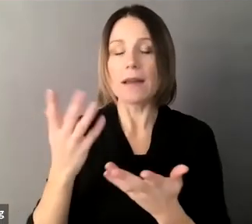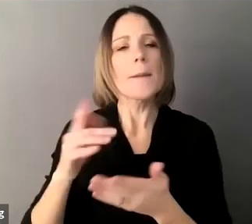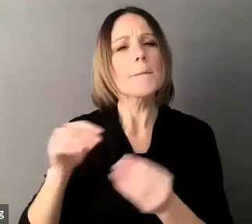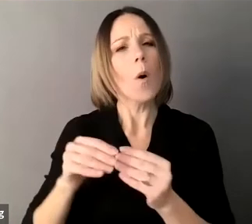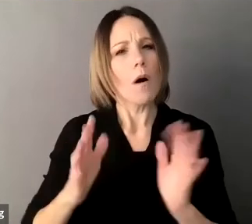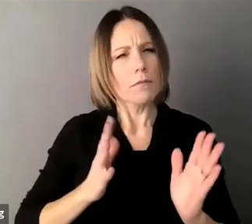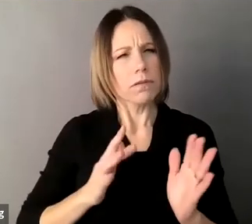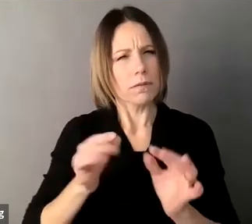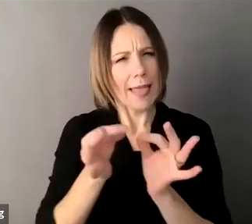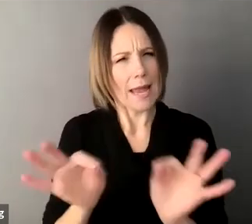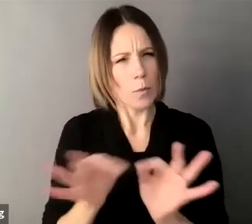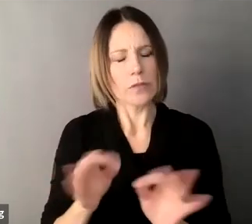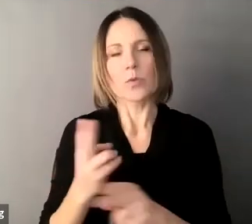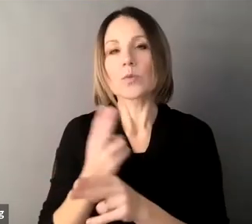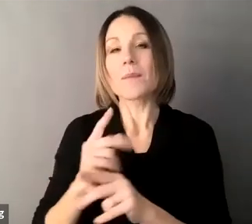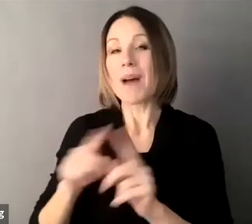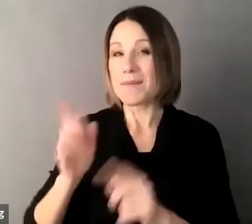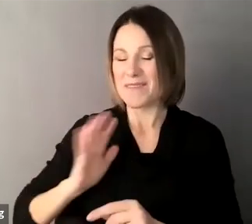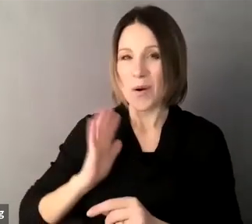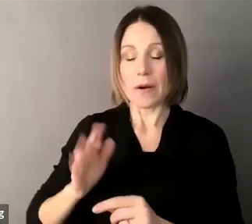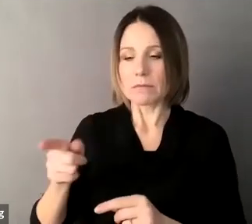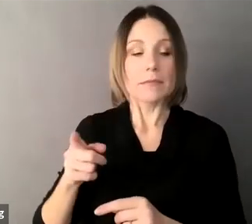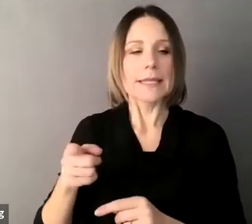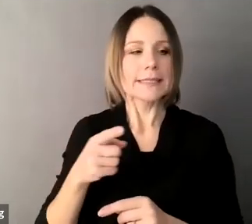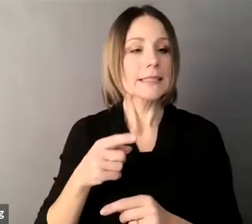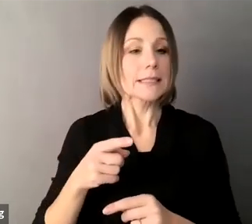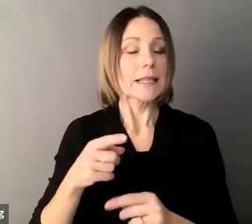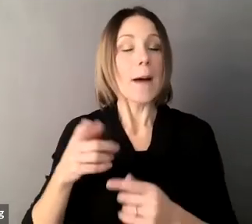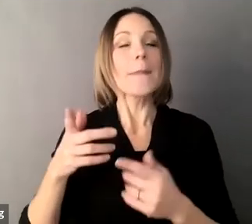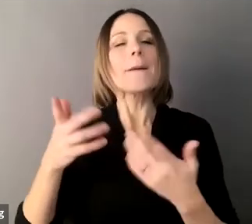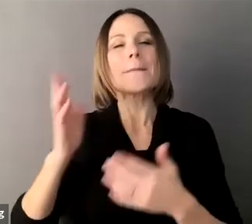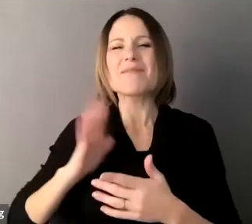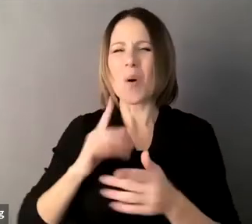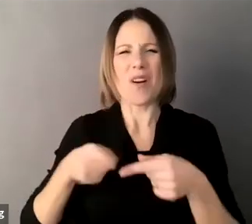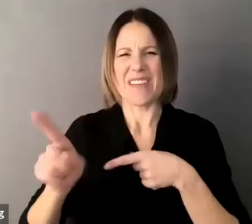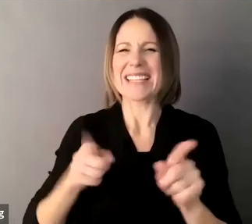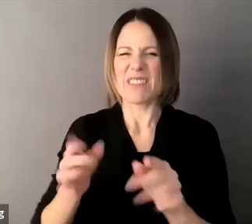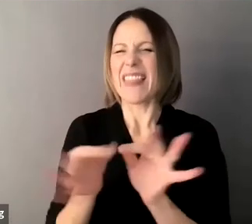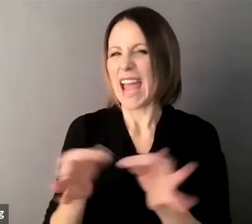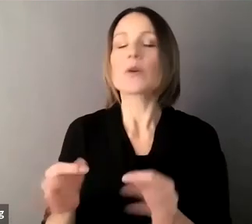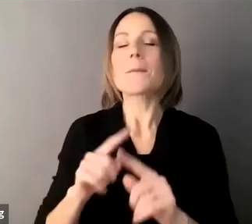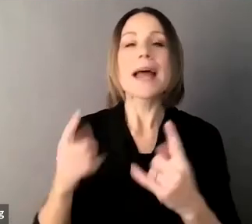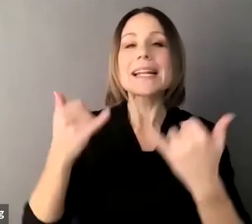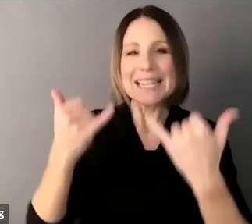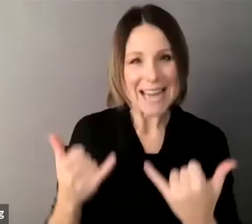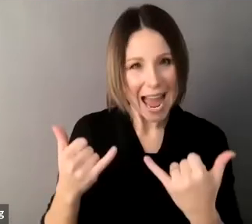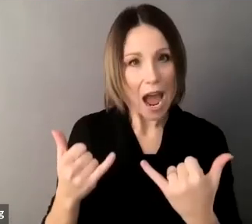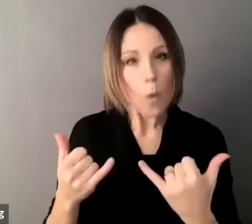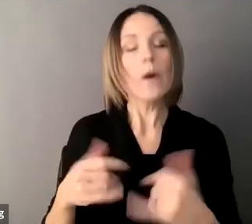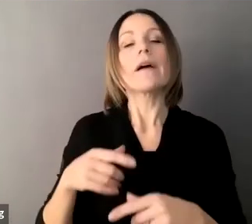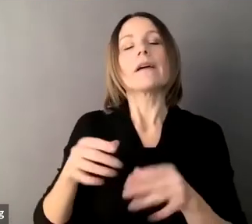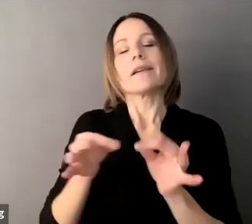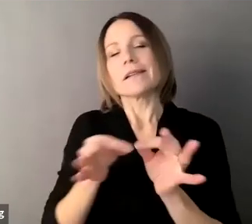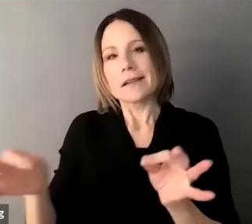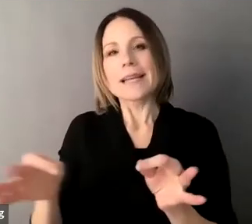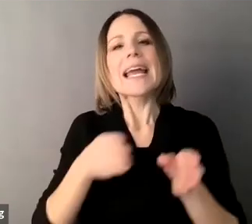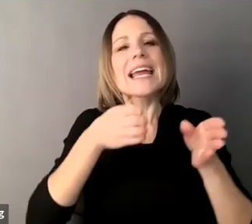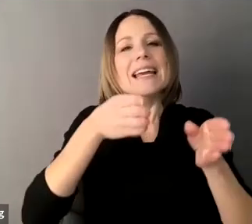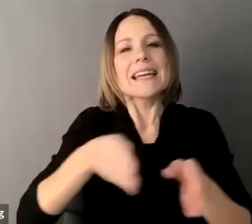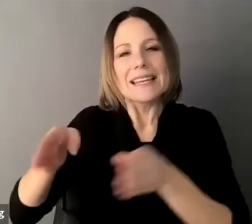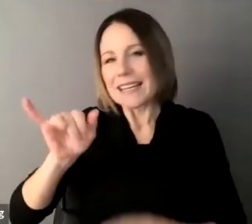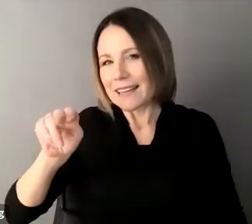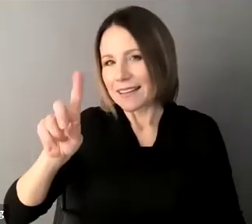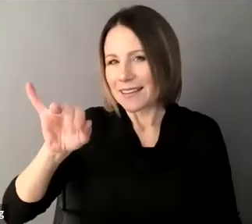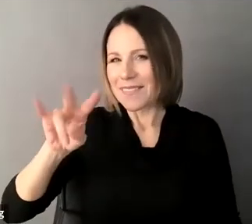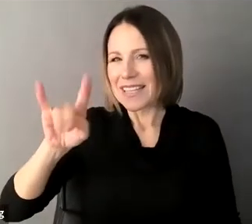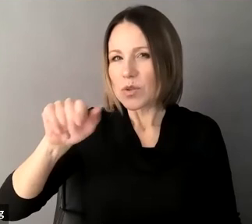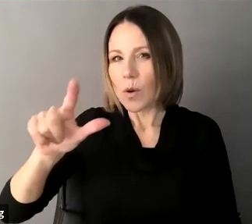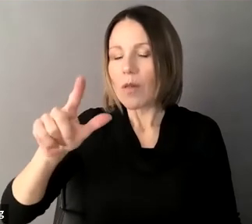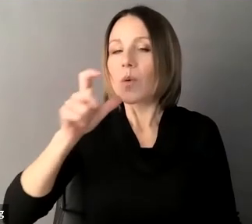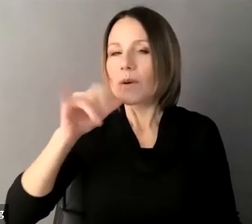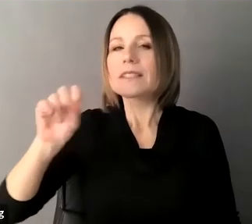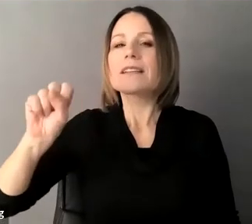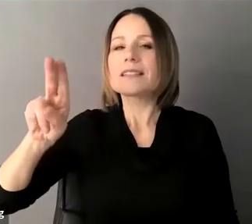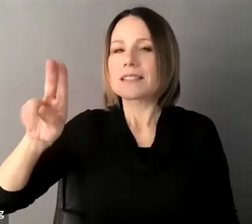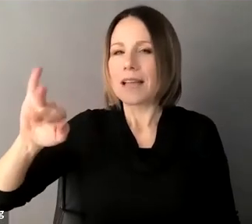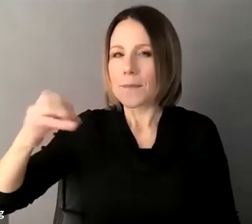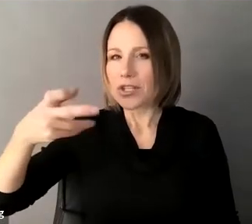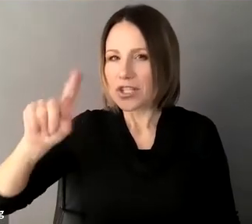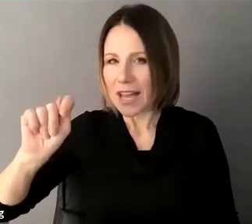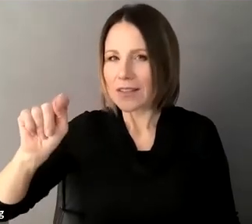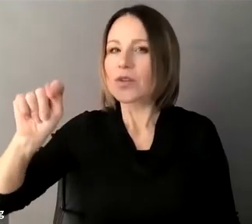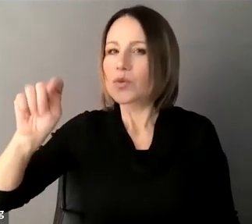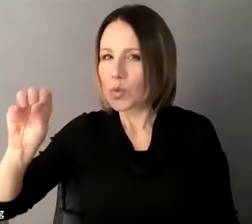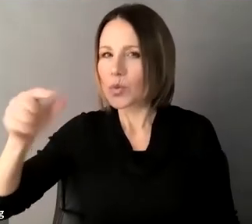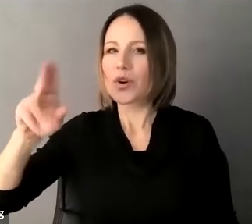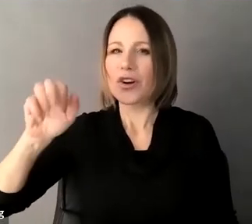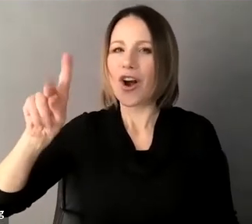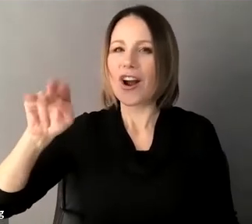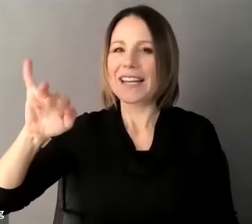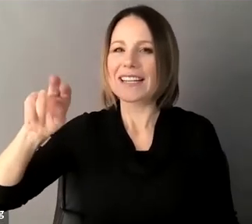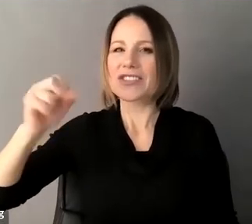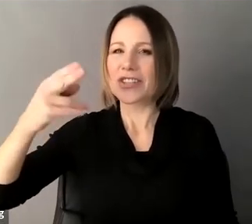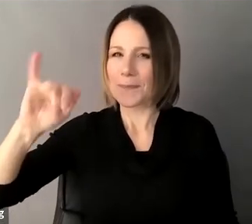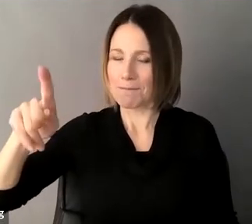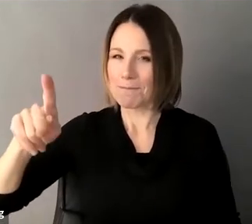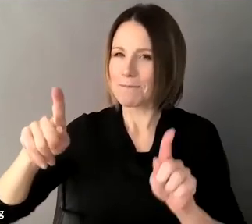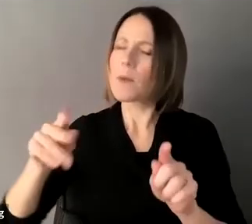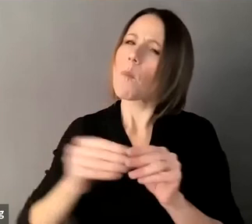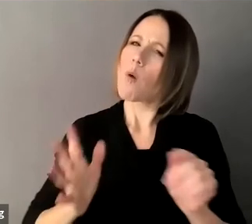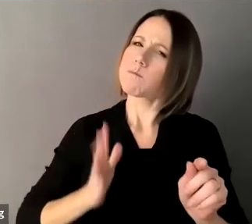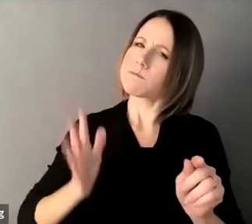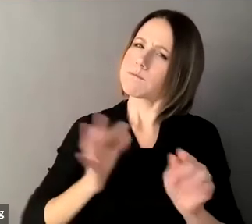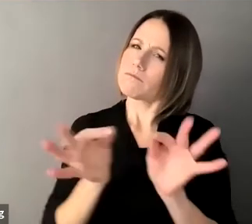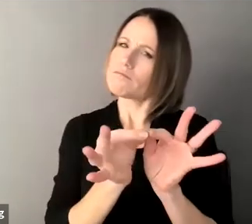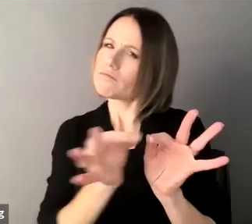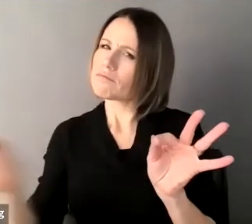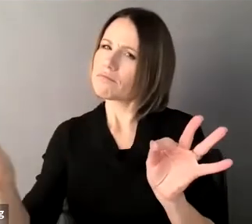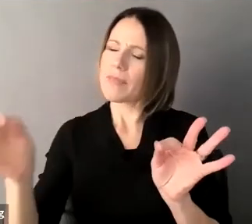um a person who has a guardian is now referred to as an individual subject to guardianship